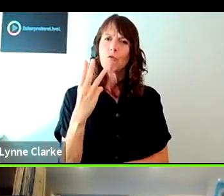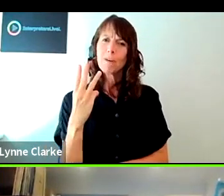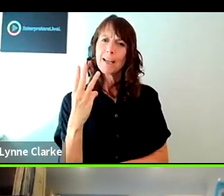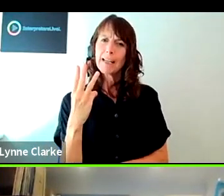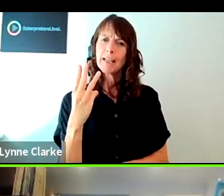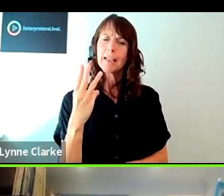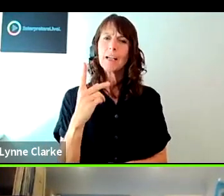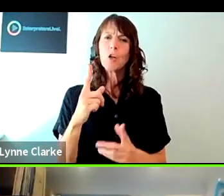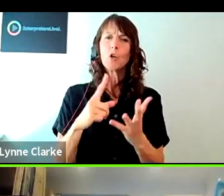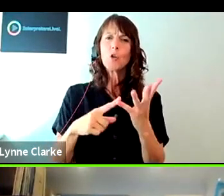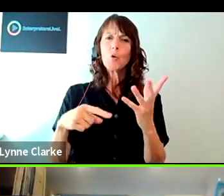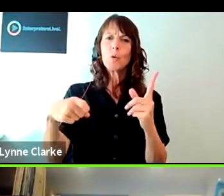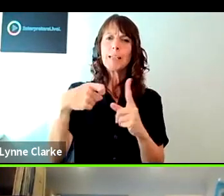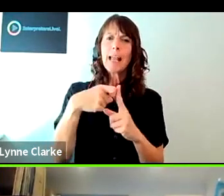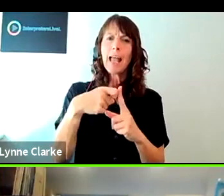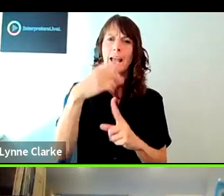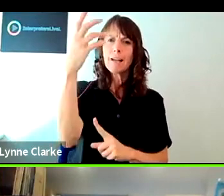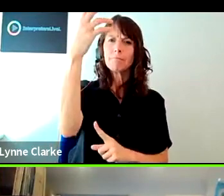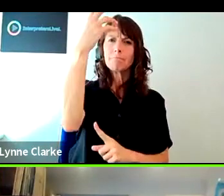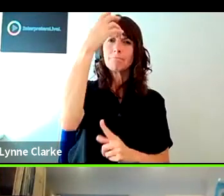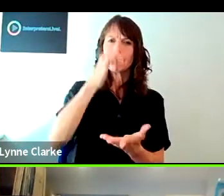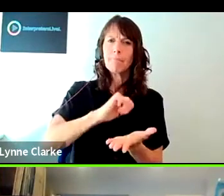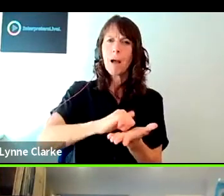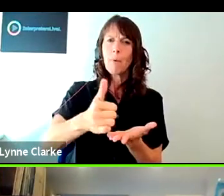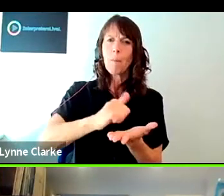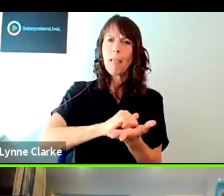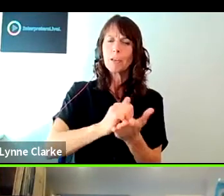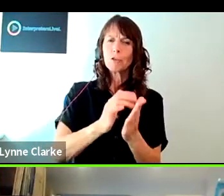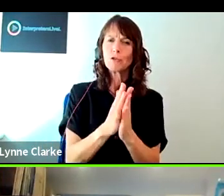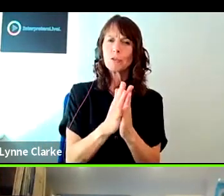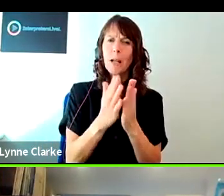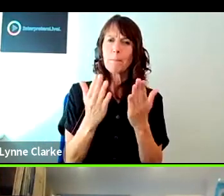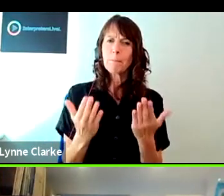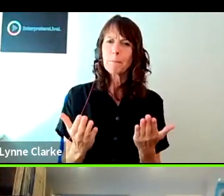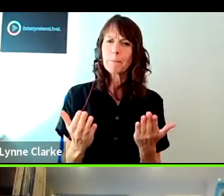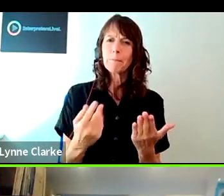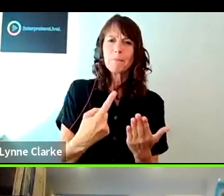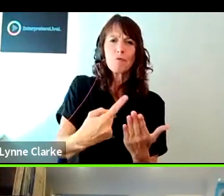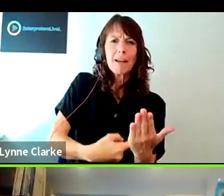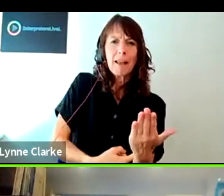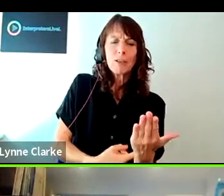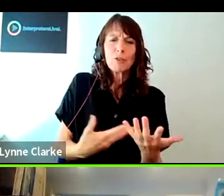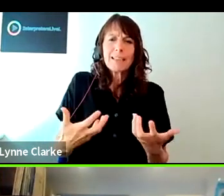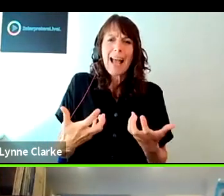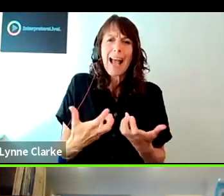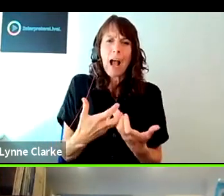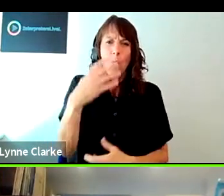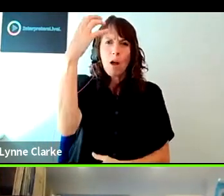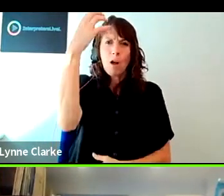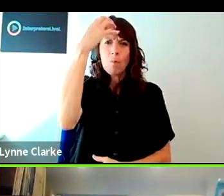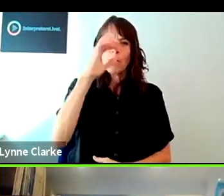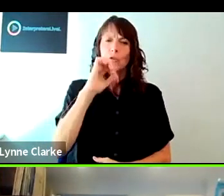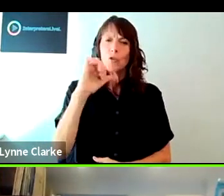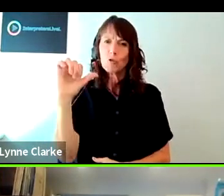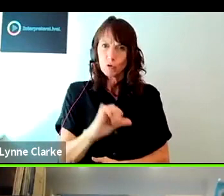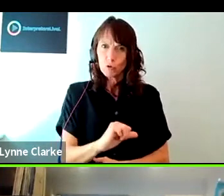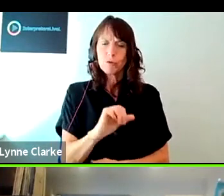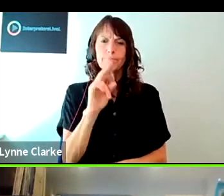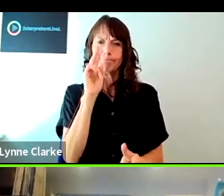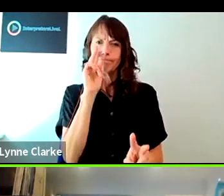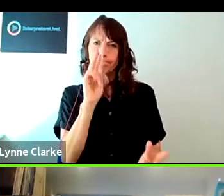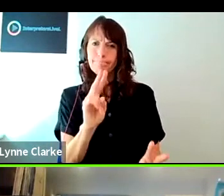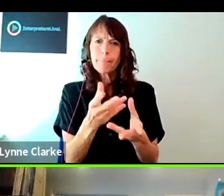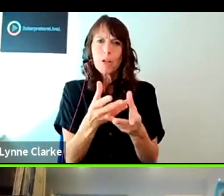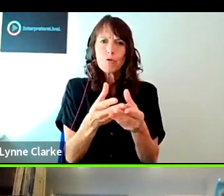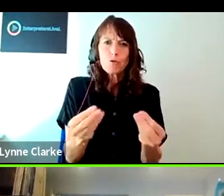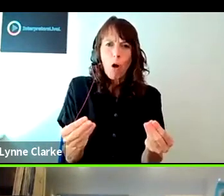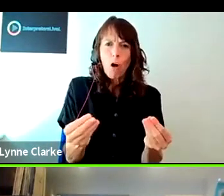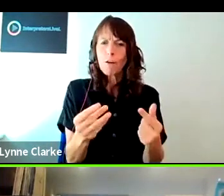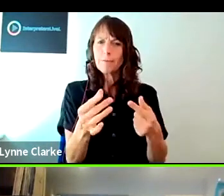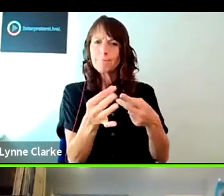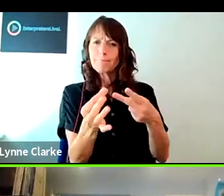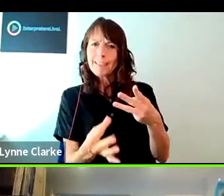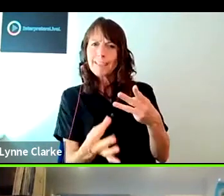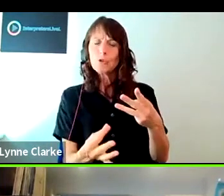thick book on how the government was going to address everything.